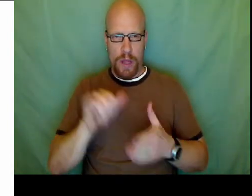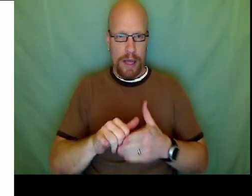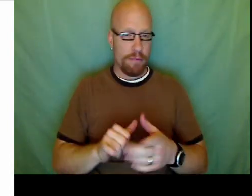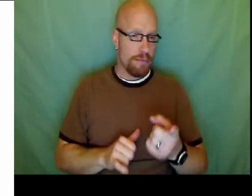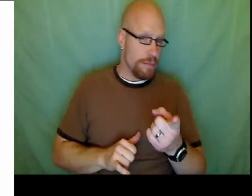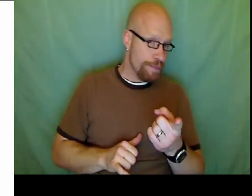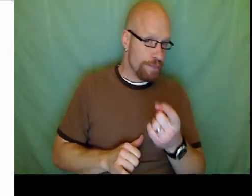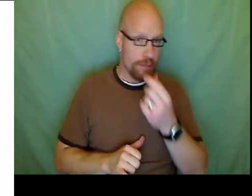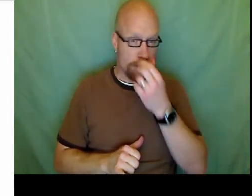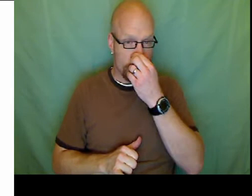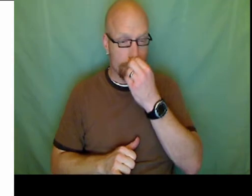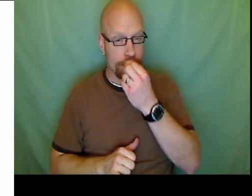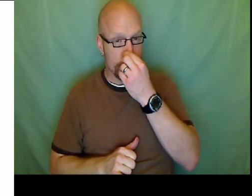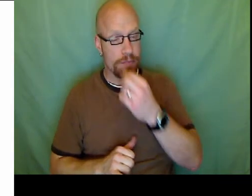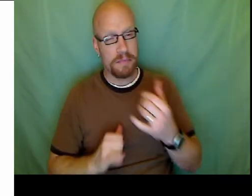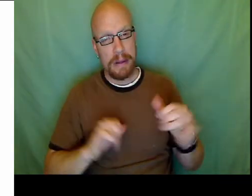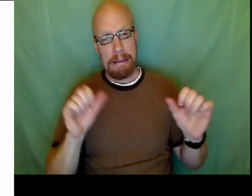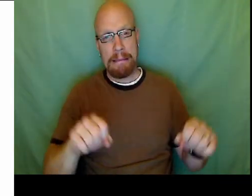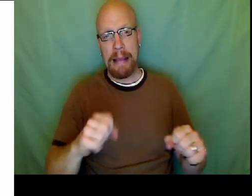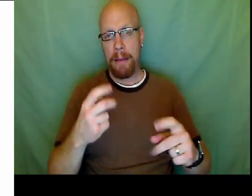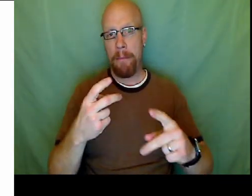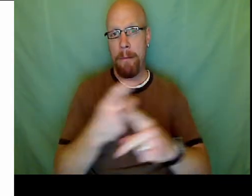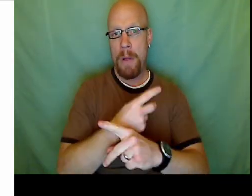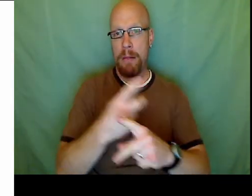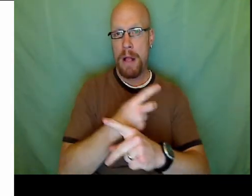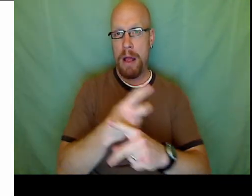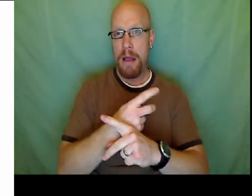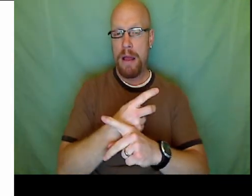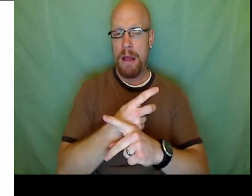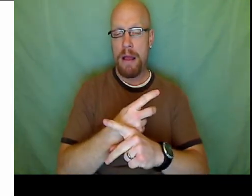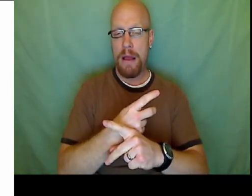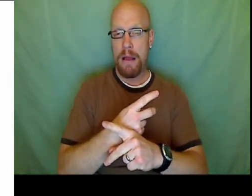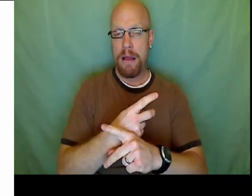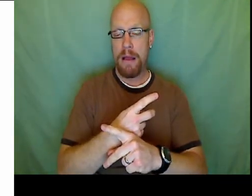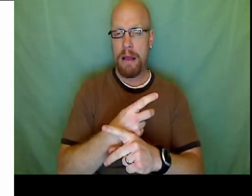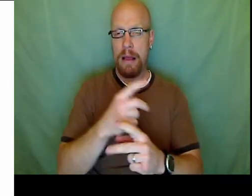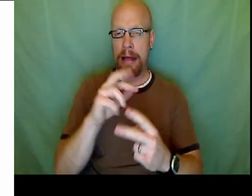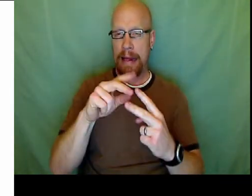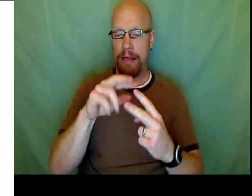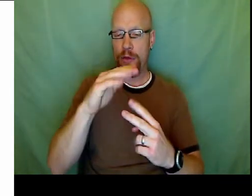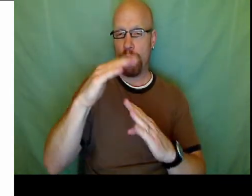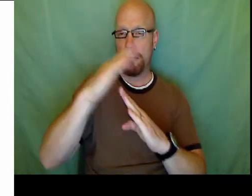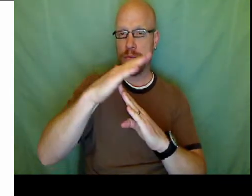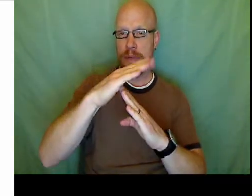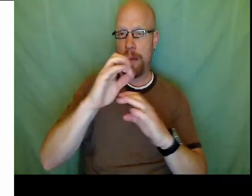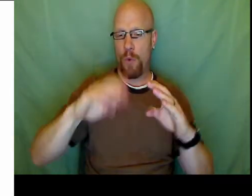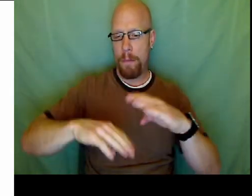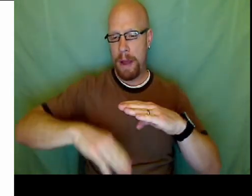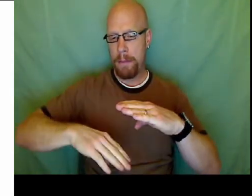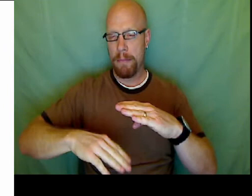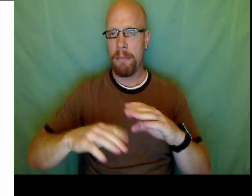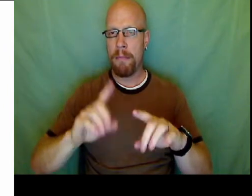Looking at these two equations here, I could multiply the top